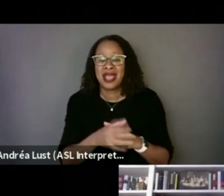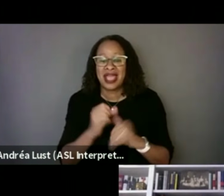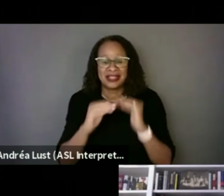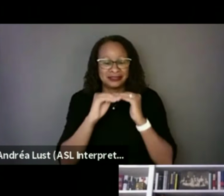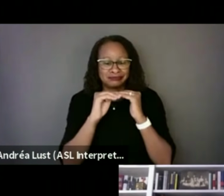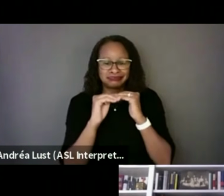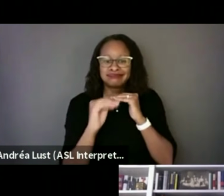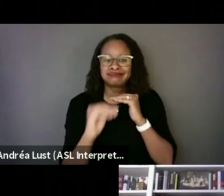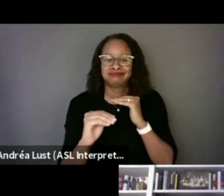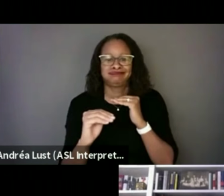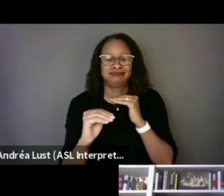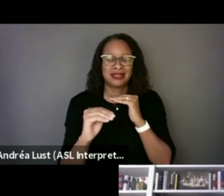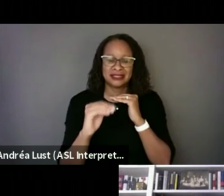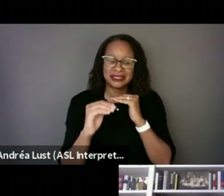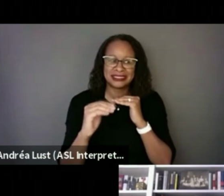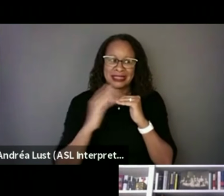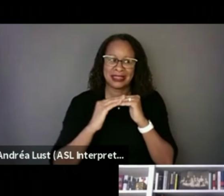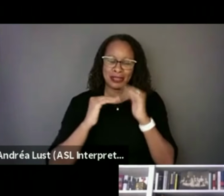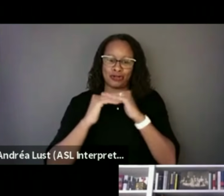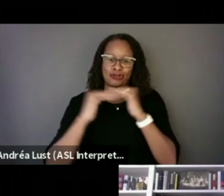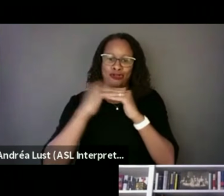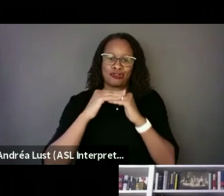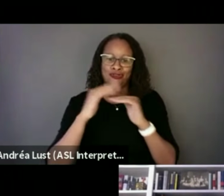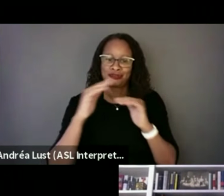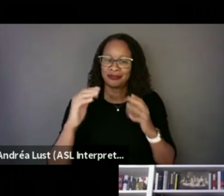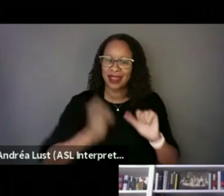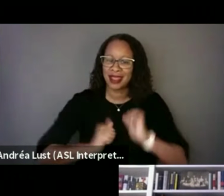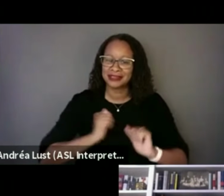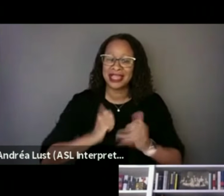And help the people you're filming